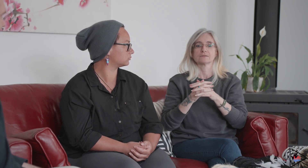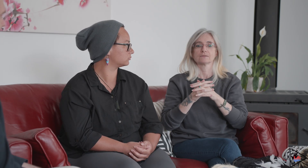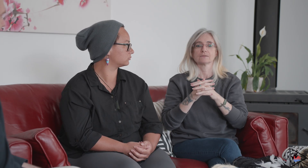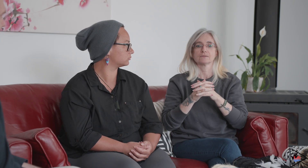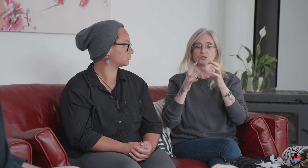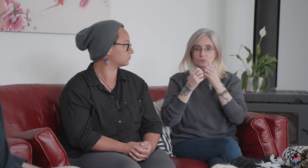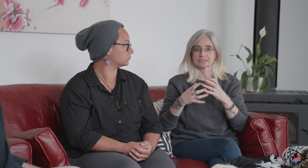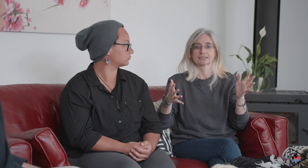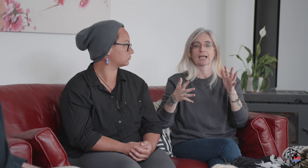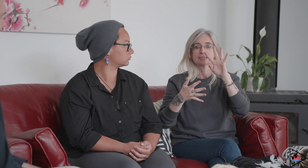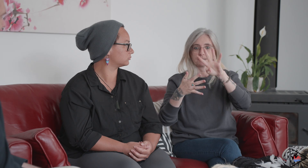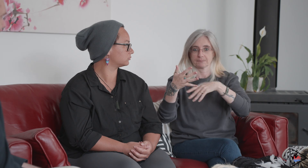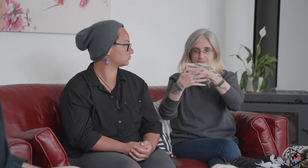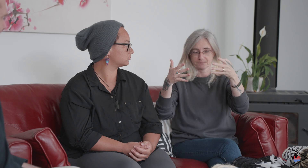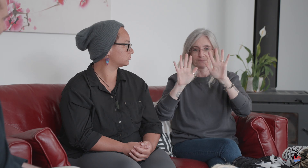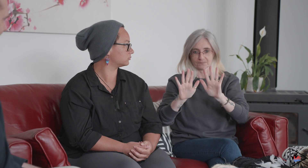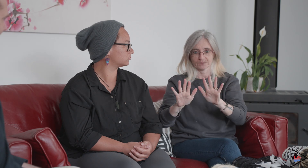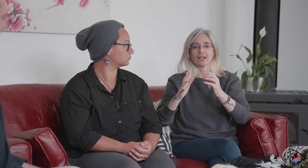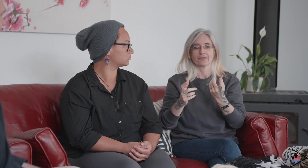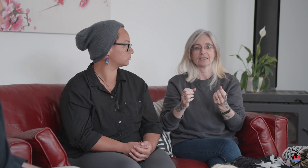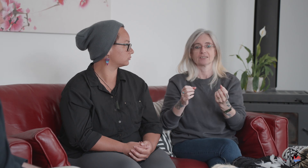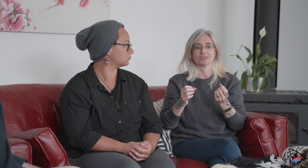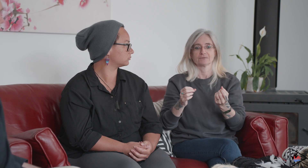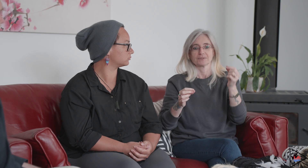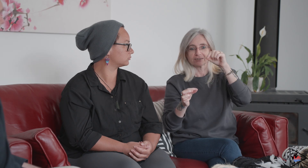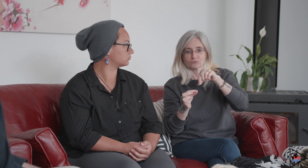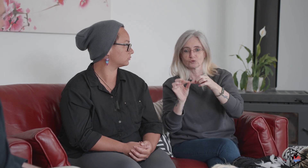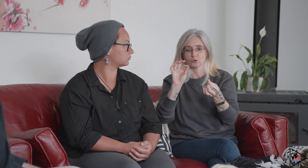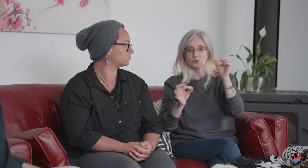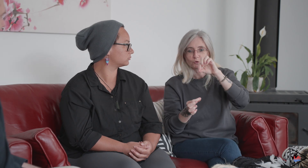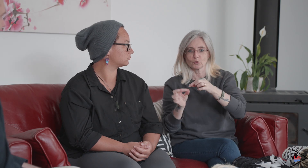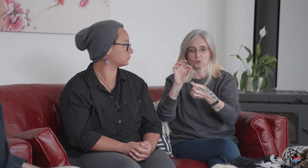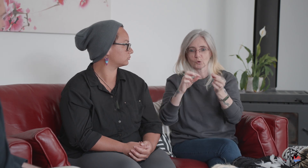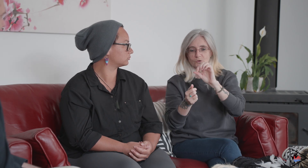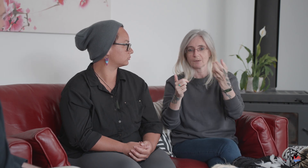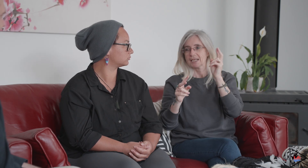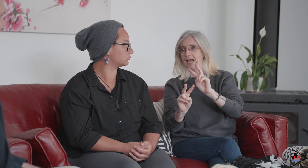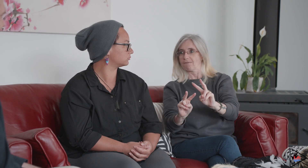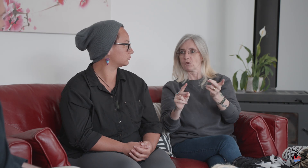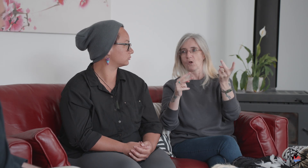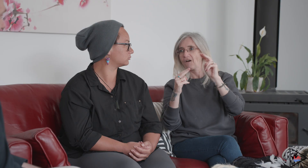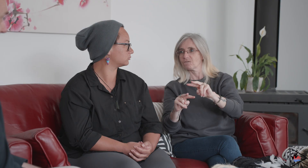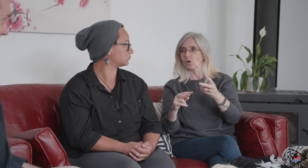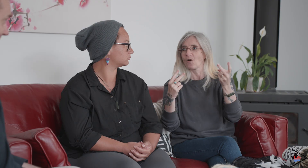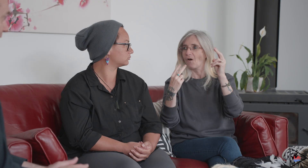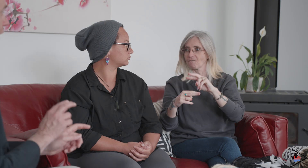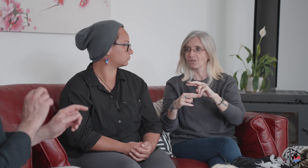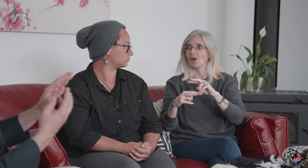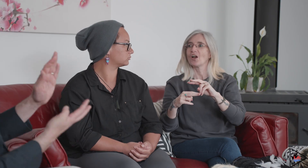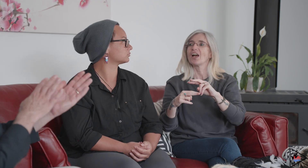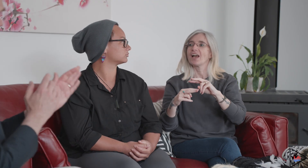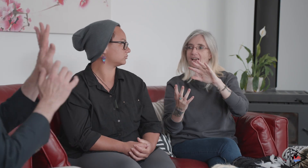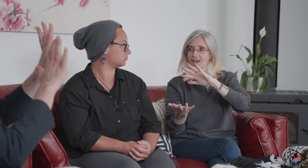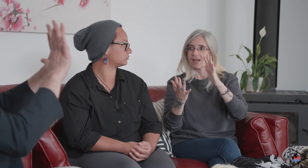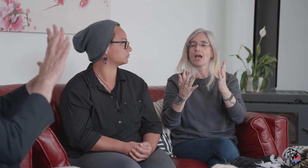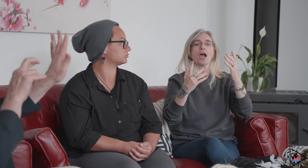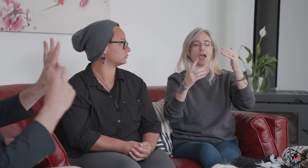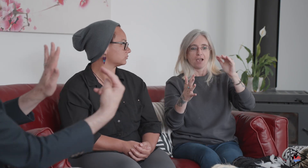once we made a decision, we got started and it's about having a look, you know, you start and then